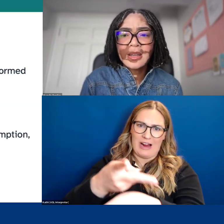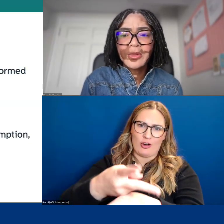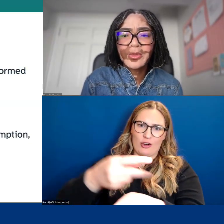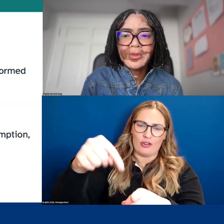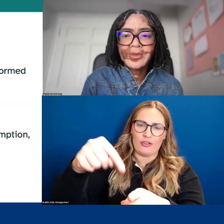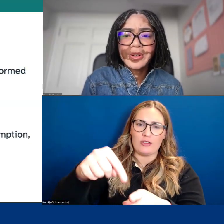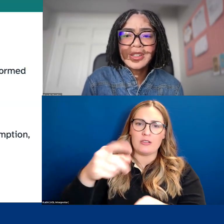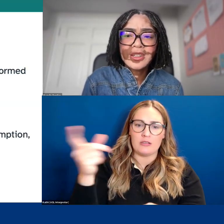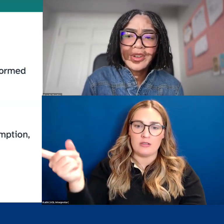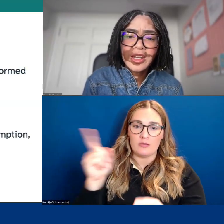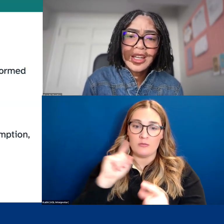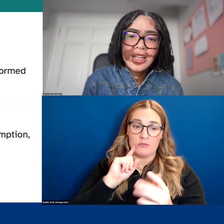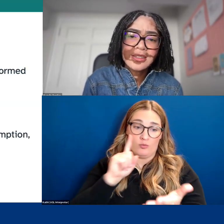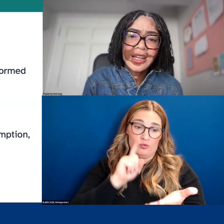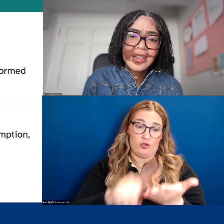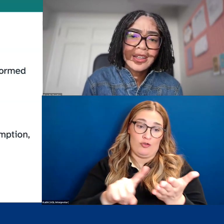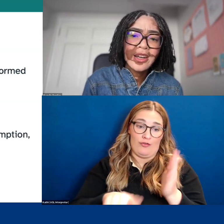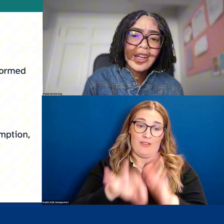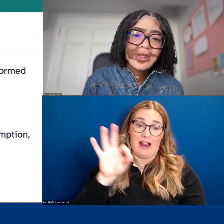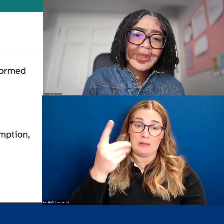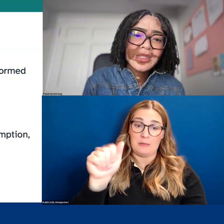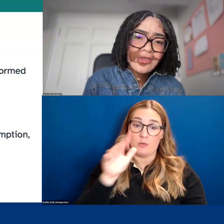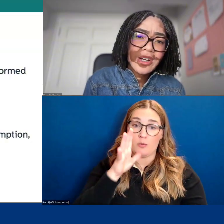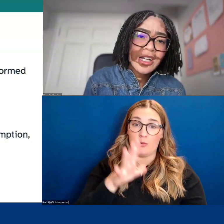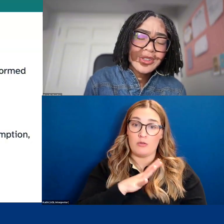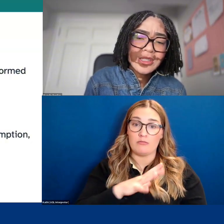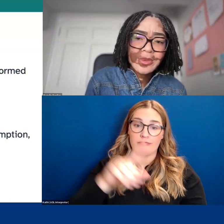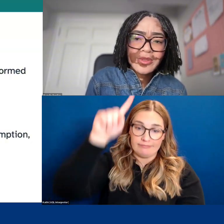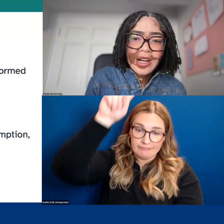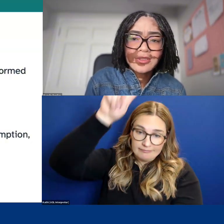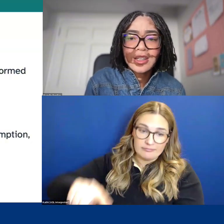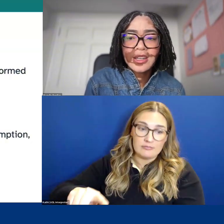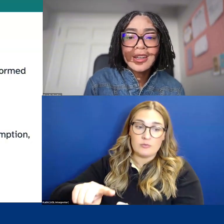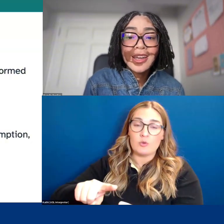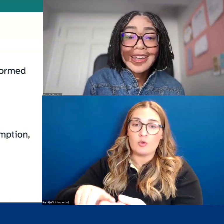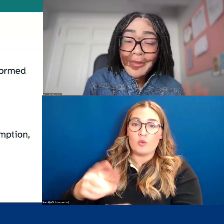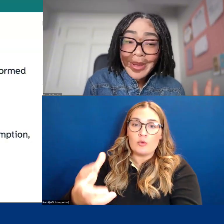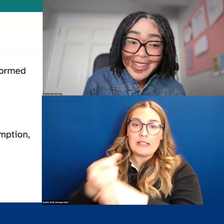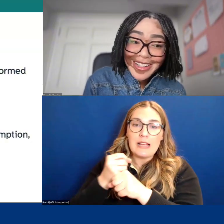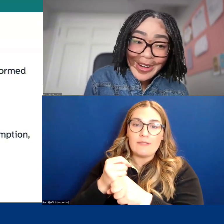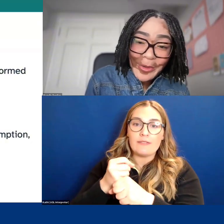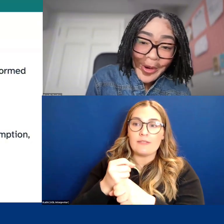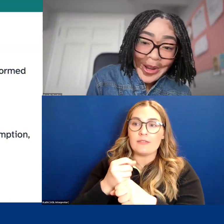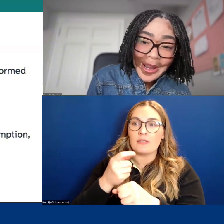disabled women were significantly less likely to receive contraceptive counseling, not because they didn't want